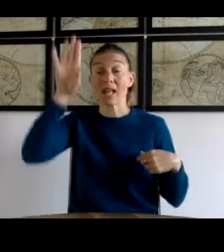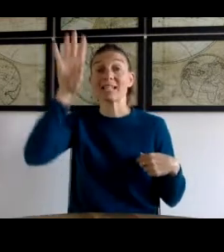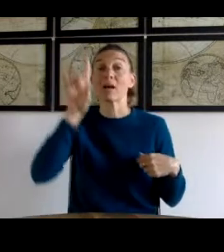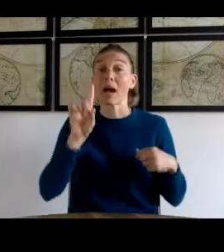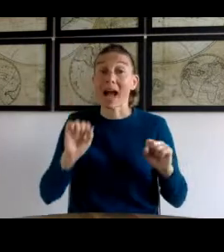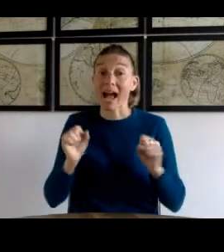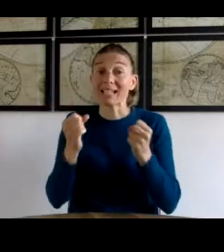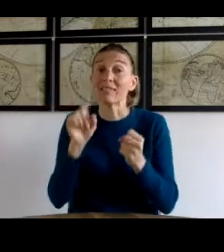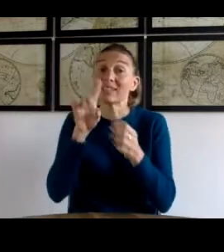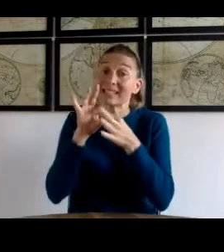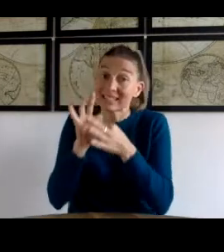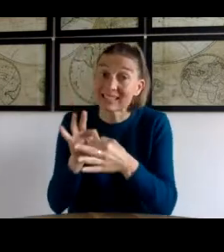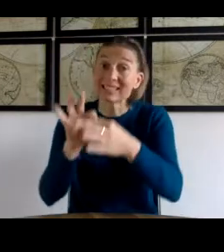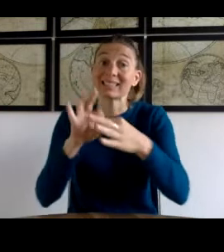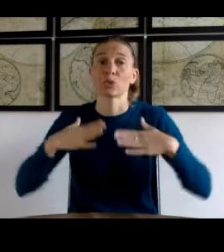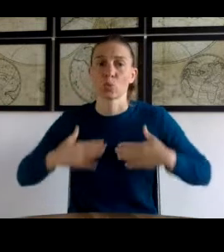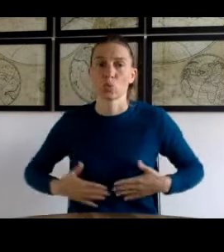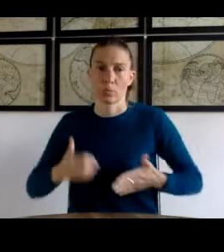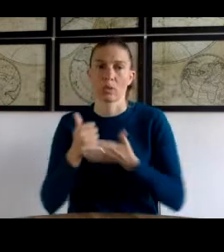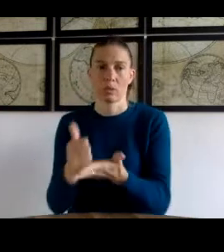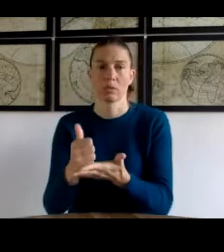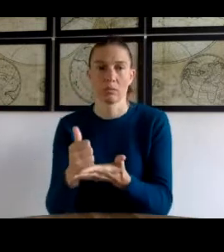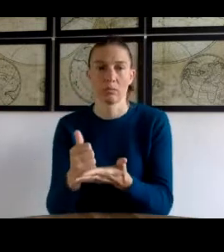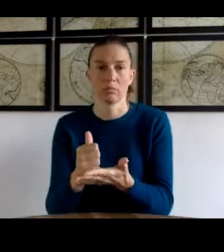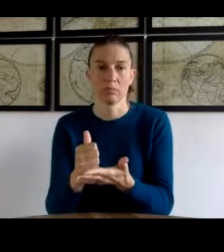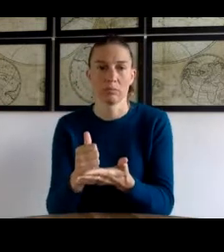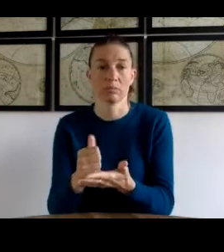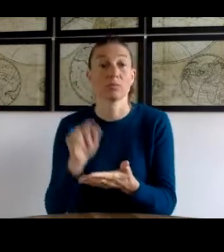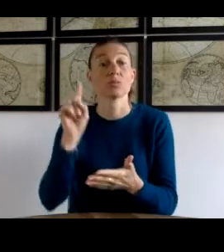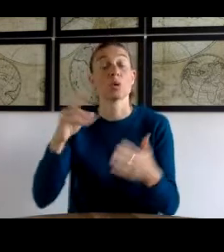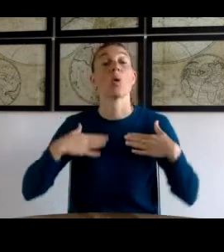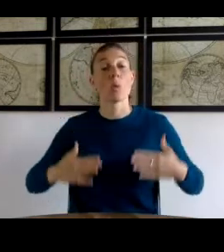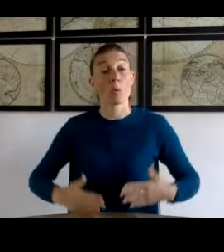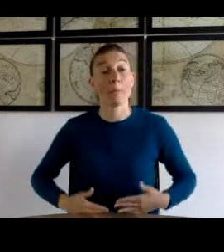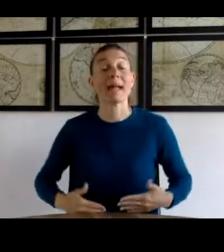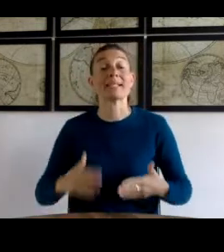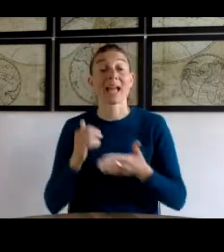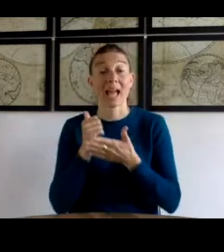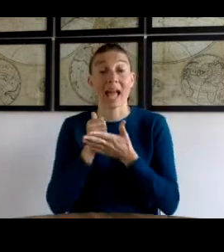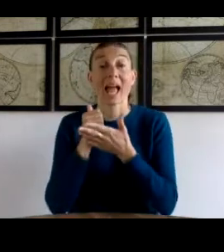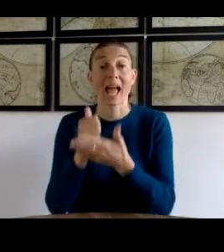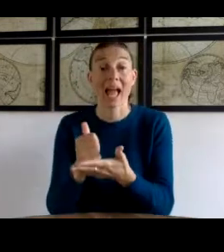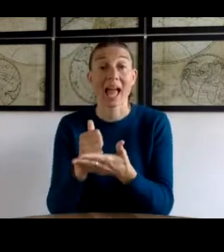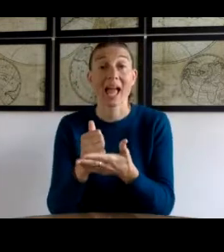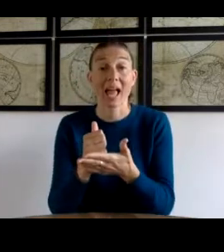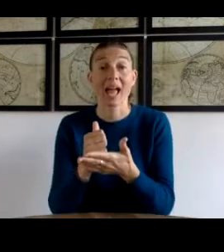So humanitarian aid is, you might say, entering the Solidarity Corps.